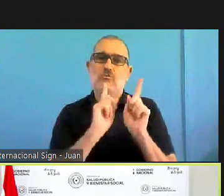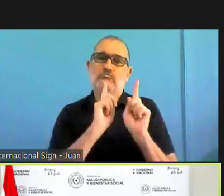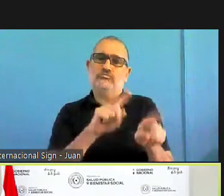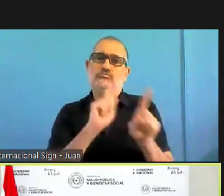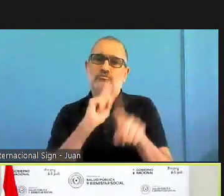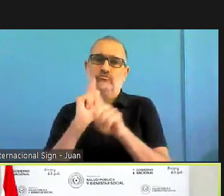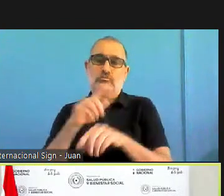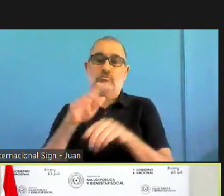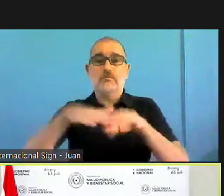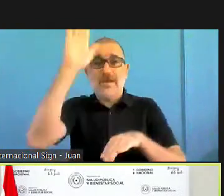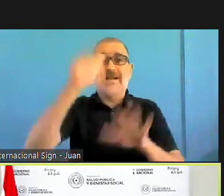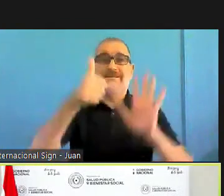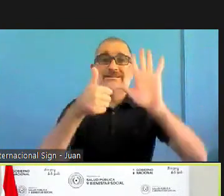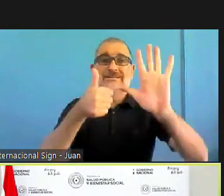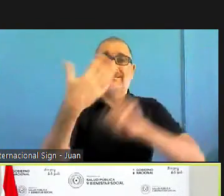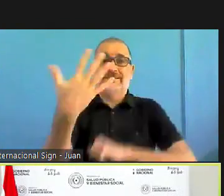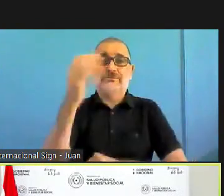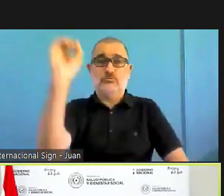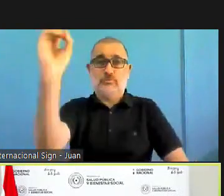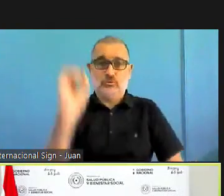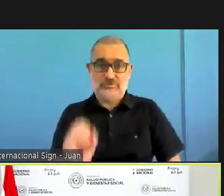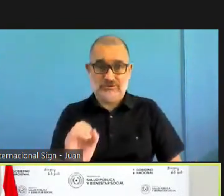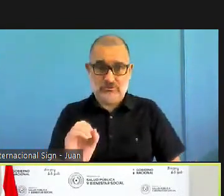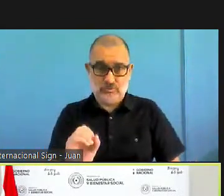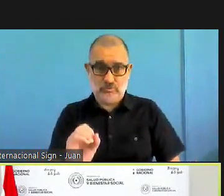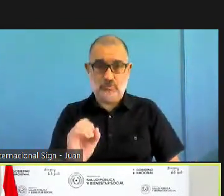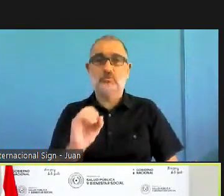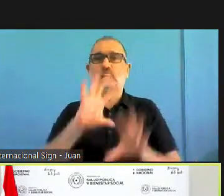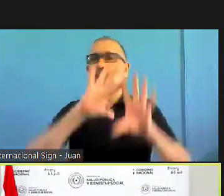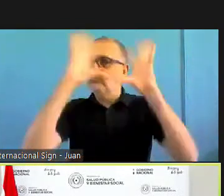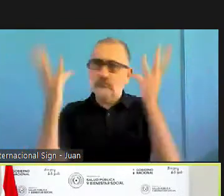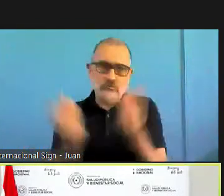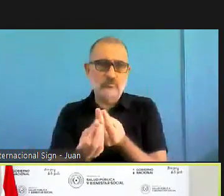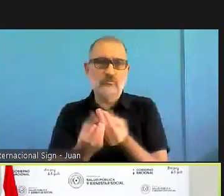provided care during the entire pandemic. So the service did not stop.